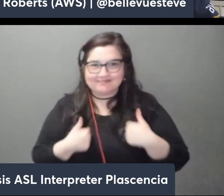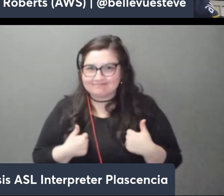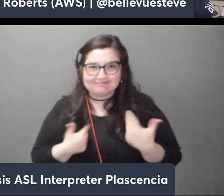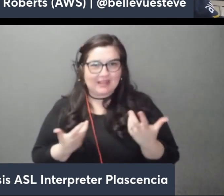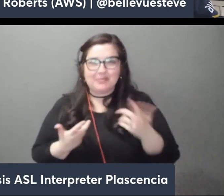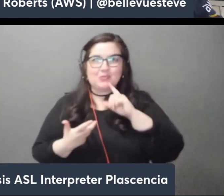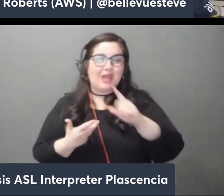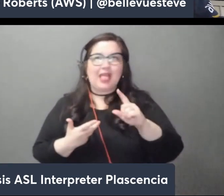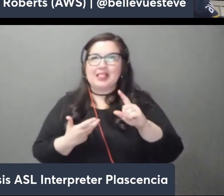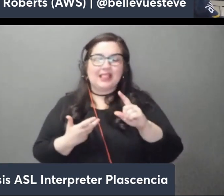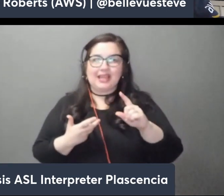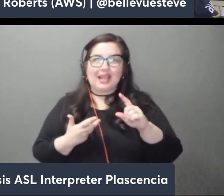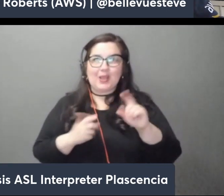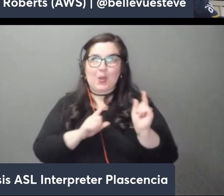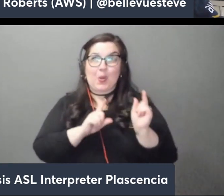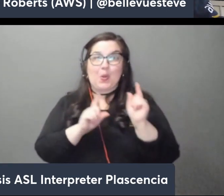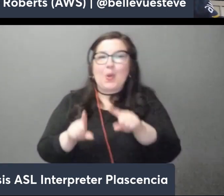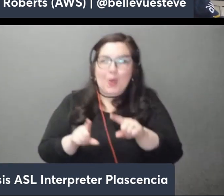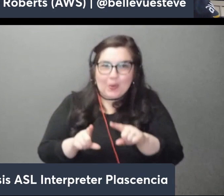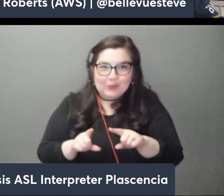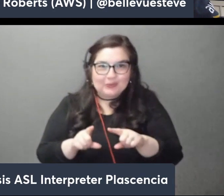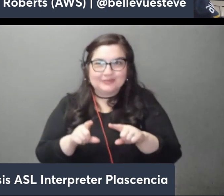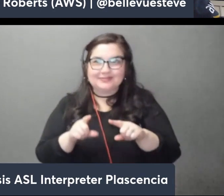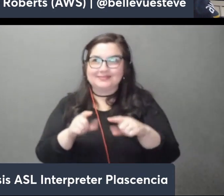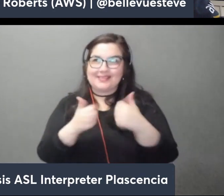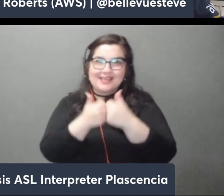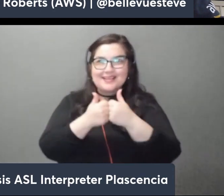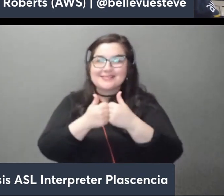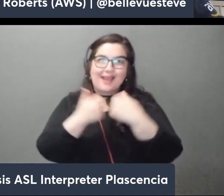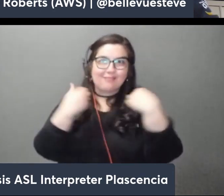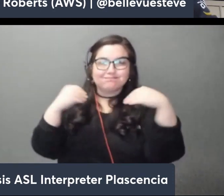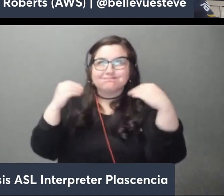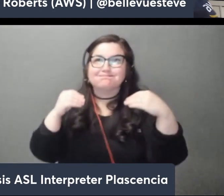and don't tell your friends where you hang out because that would let you lose your last three